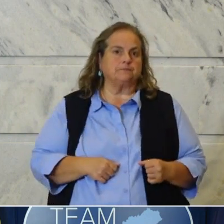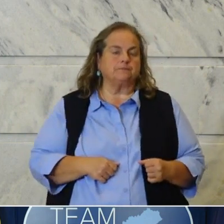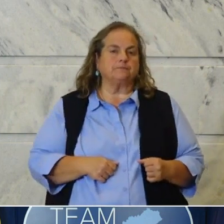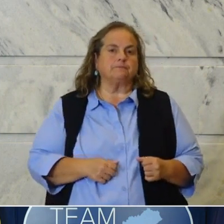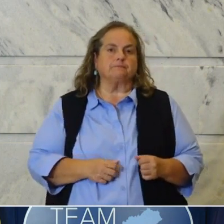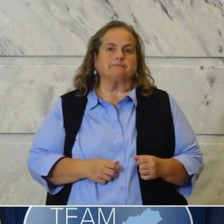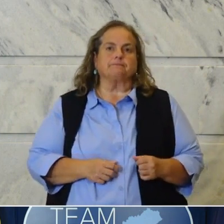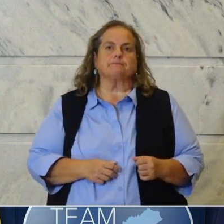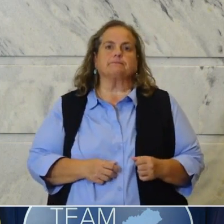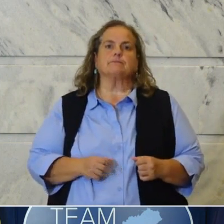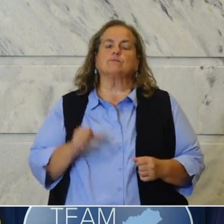So